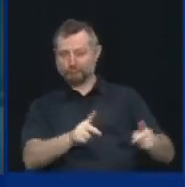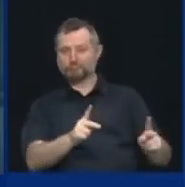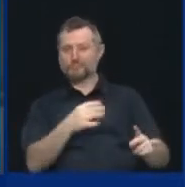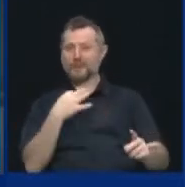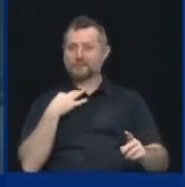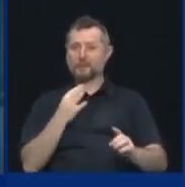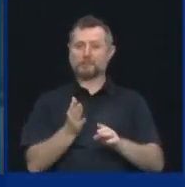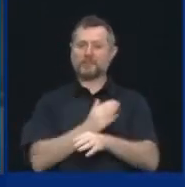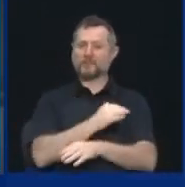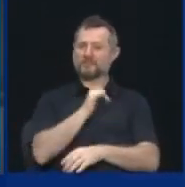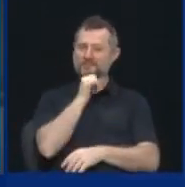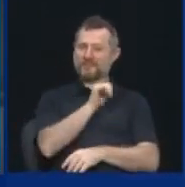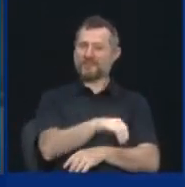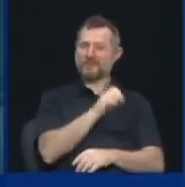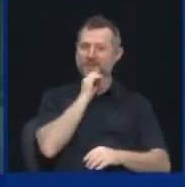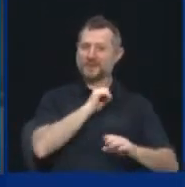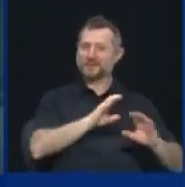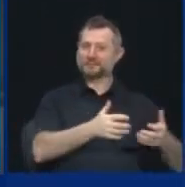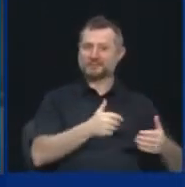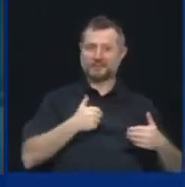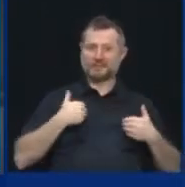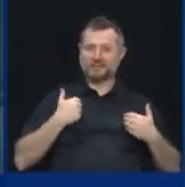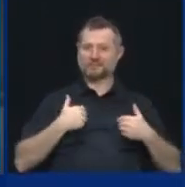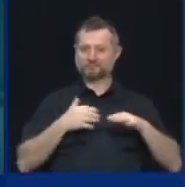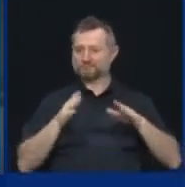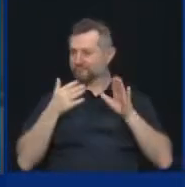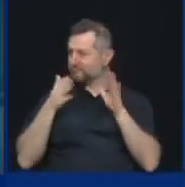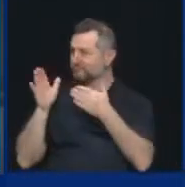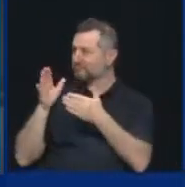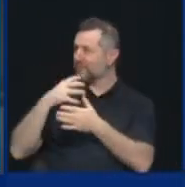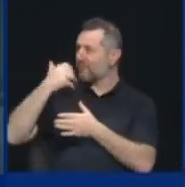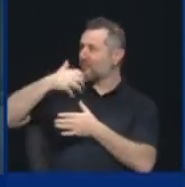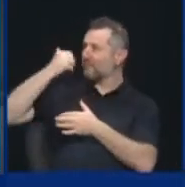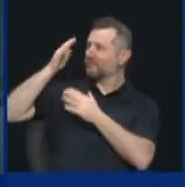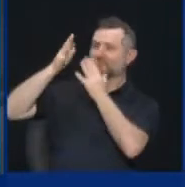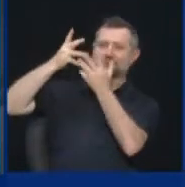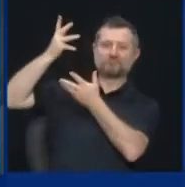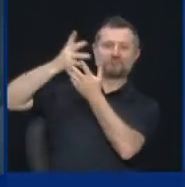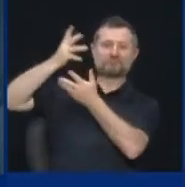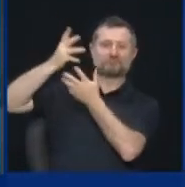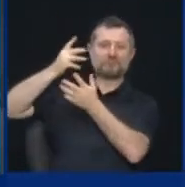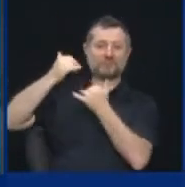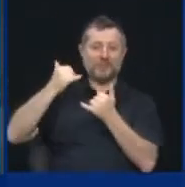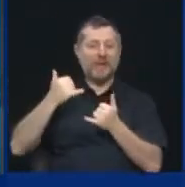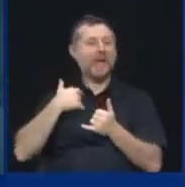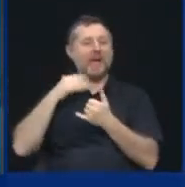YEAR TELLING THEM THIS IS NOT ABOUT YOU,T I IS ABOUT OLDER PEOPLE.